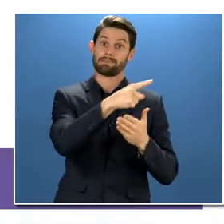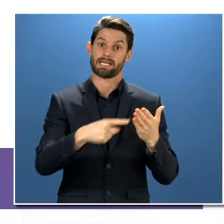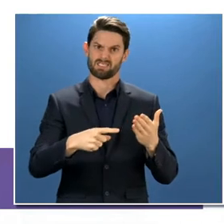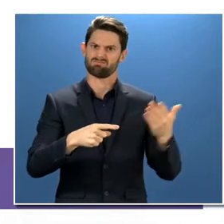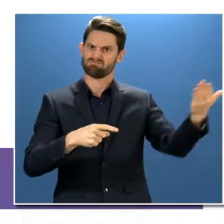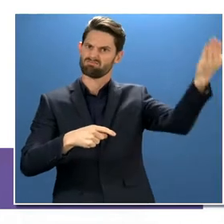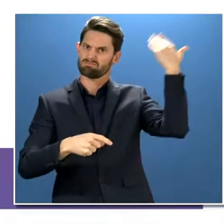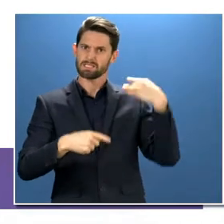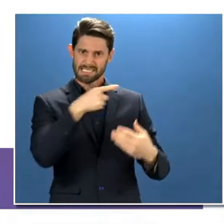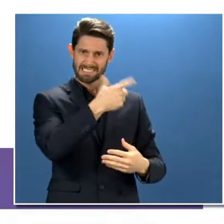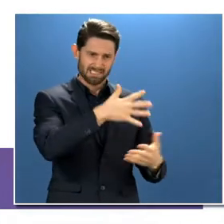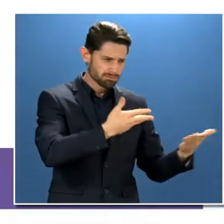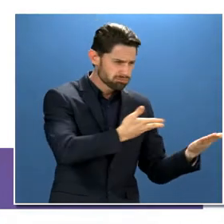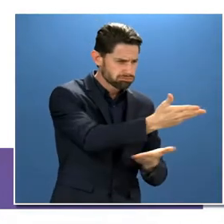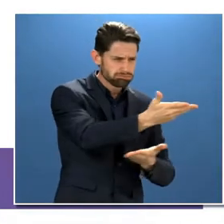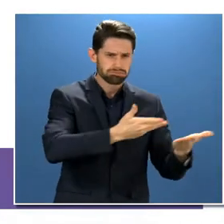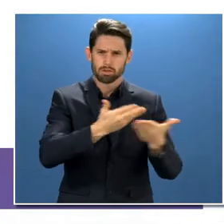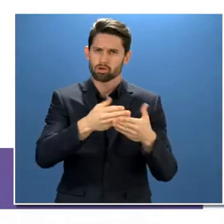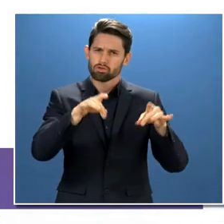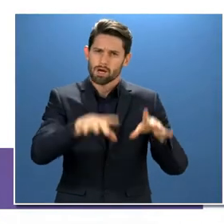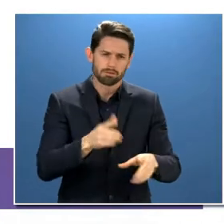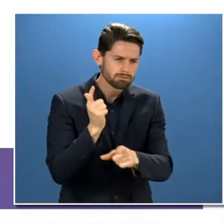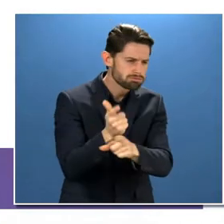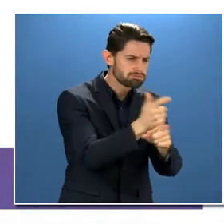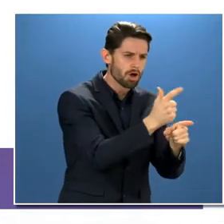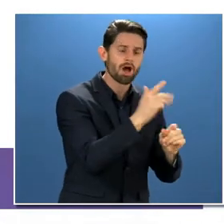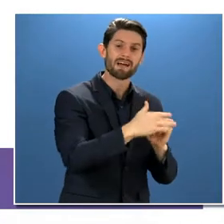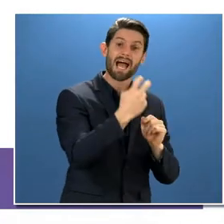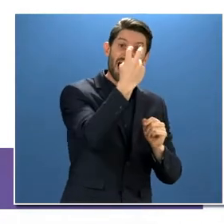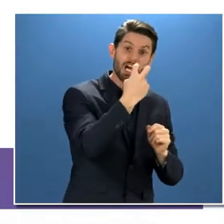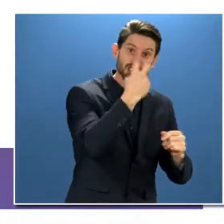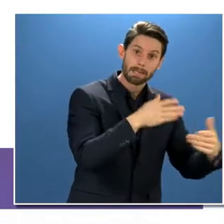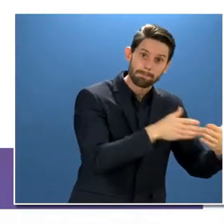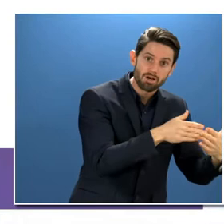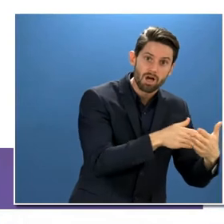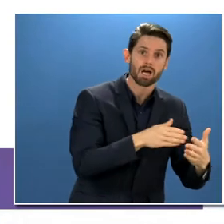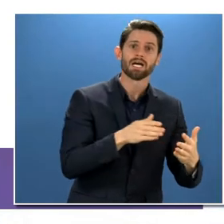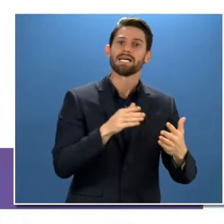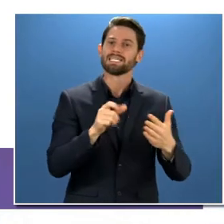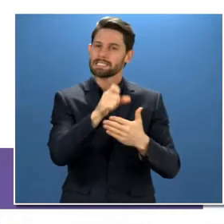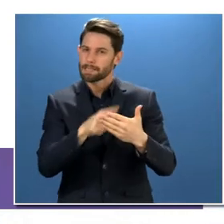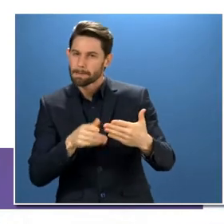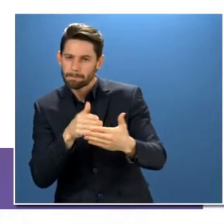considered age and disability discrimination in the workforce.